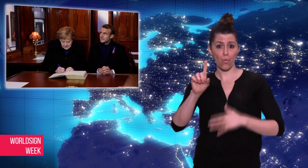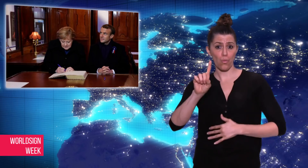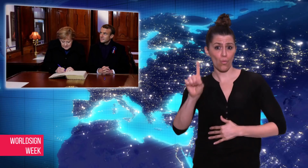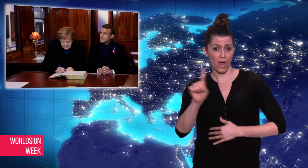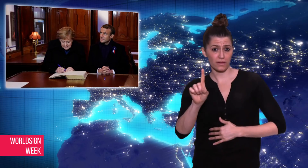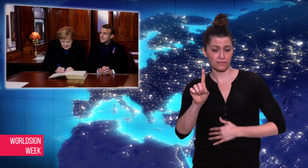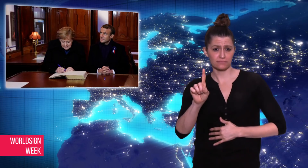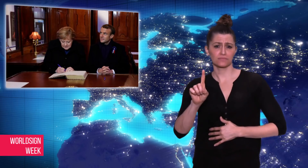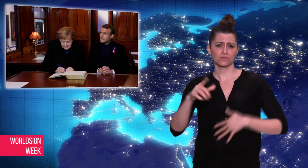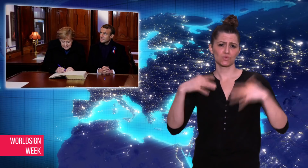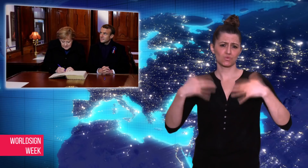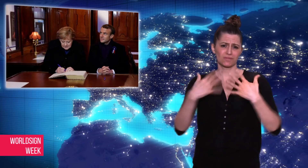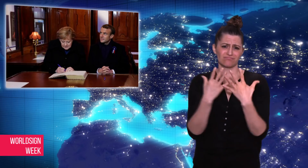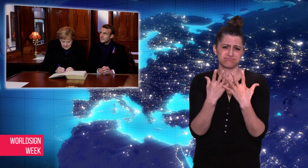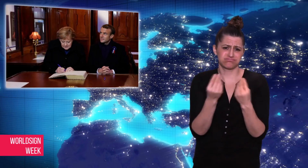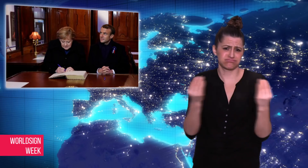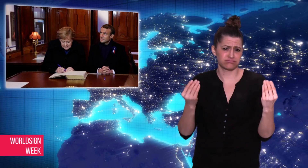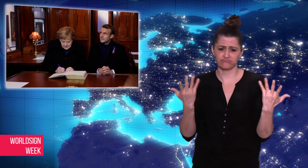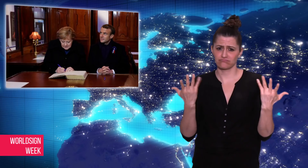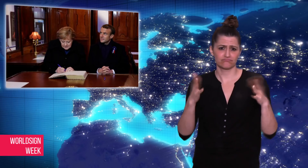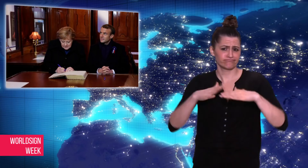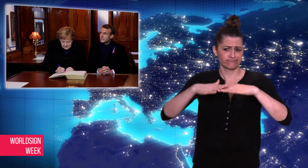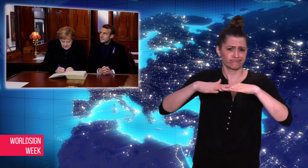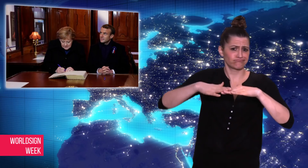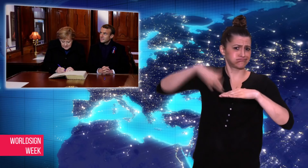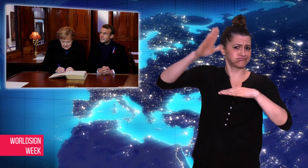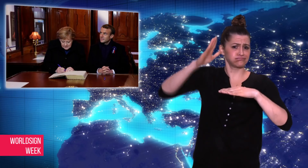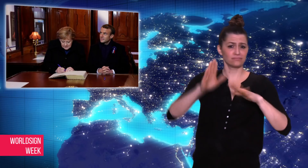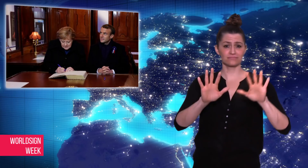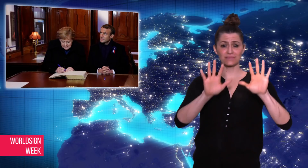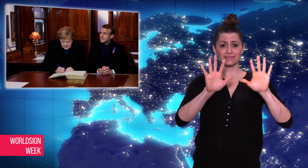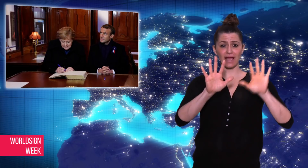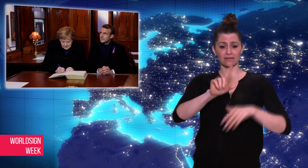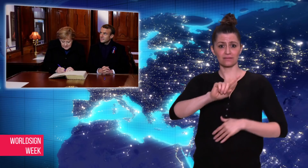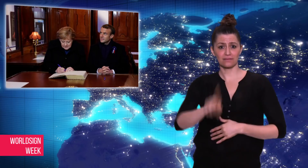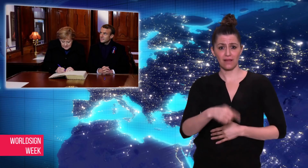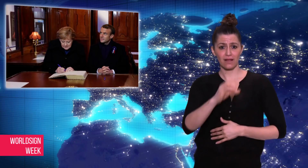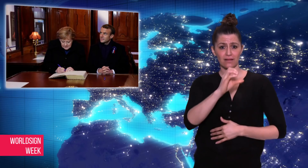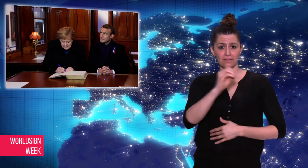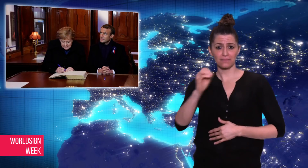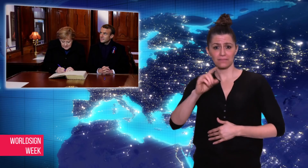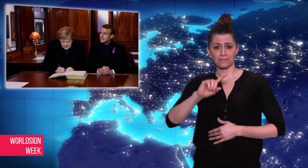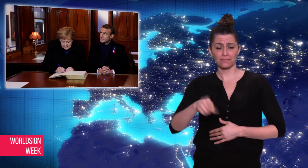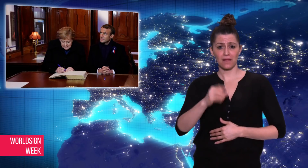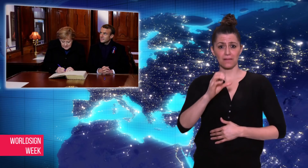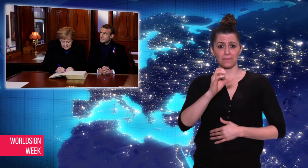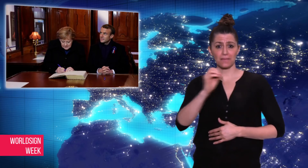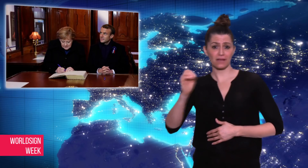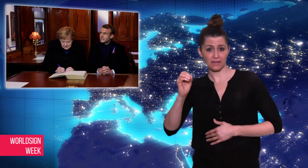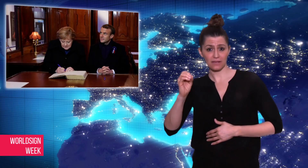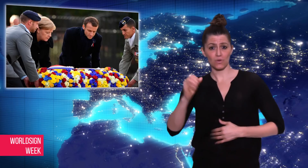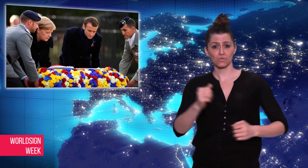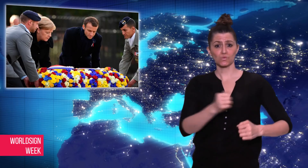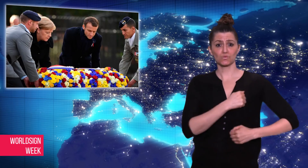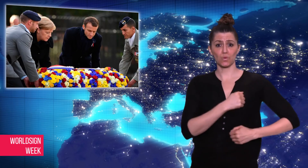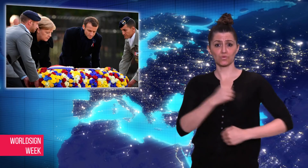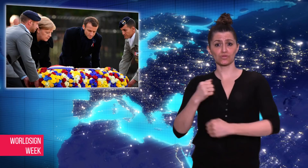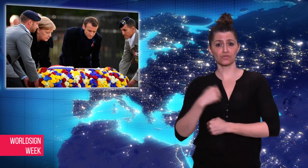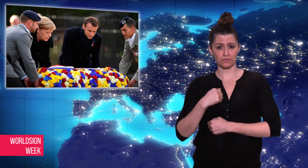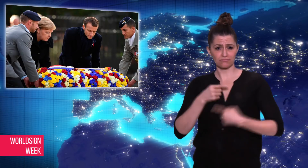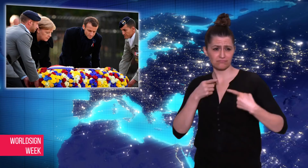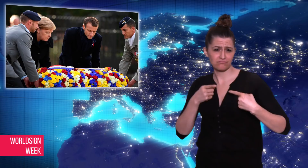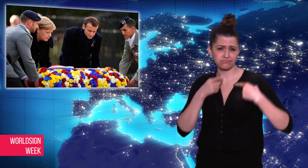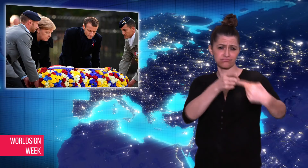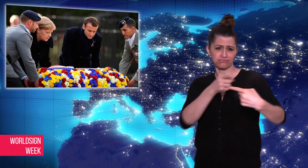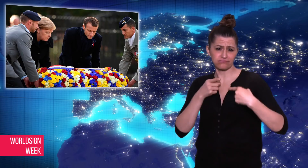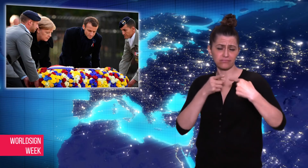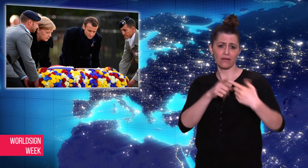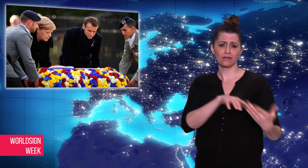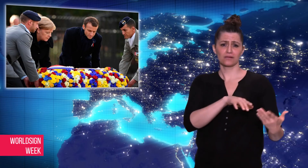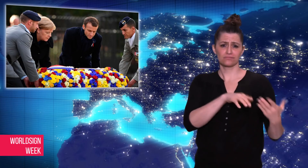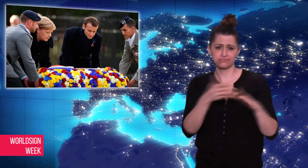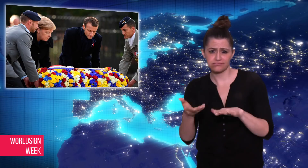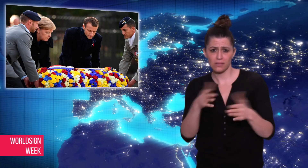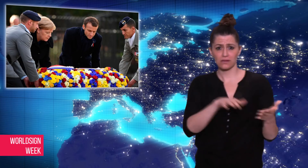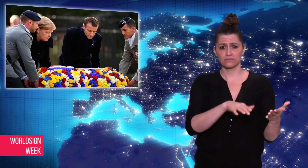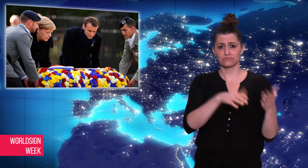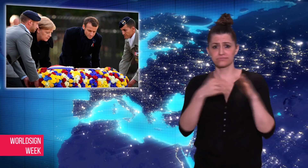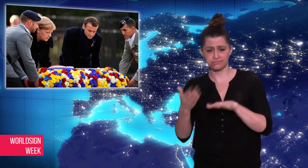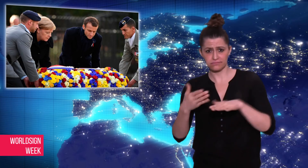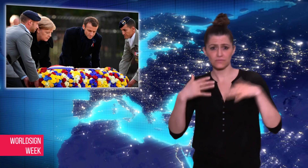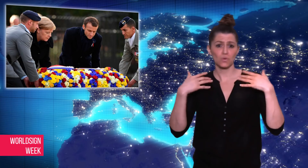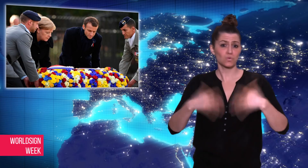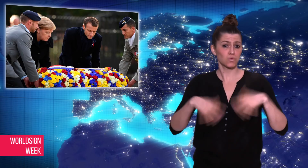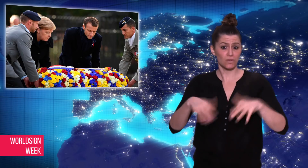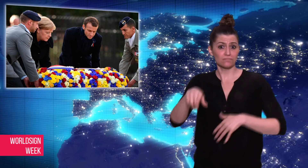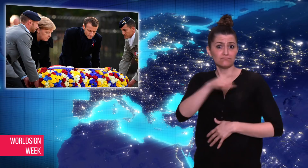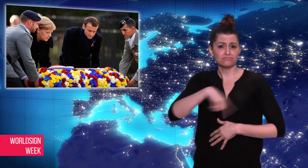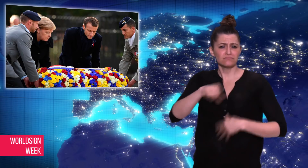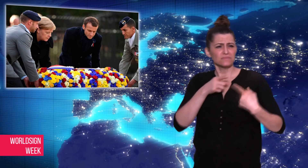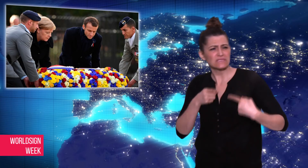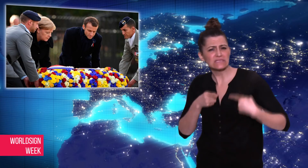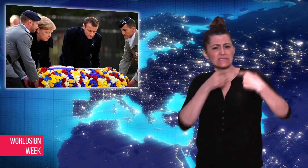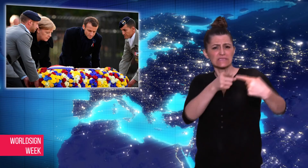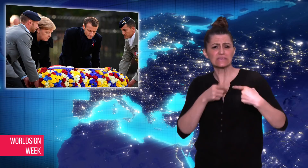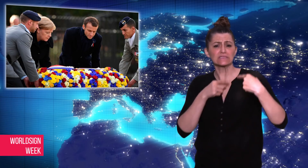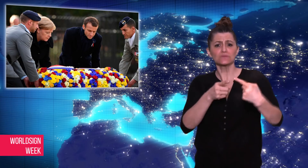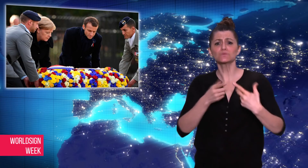the Switzerland border died during World War I,